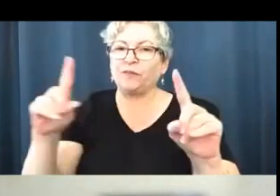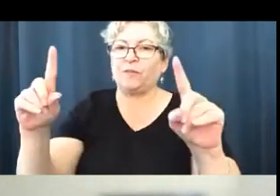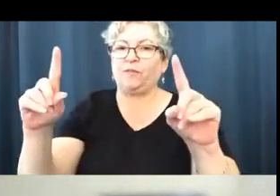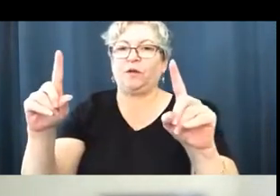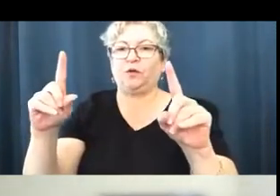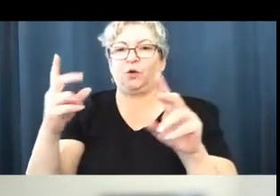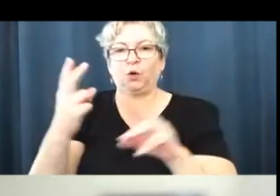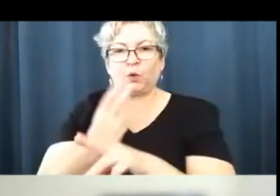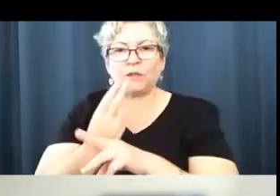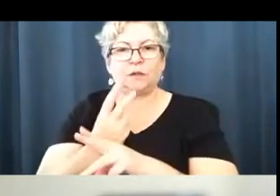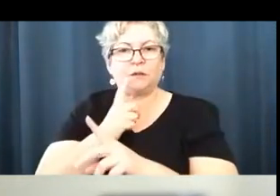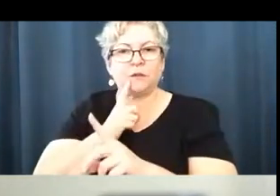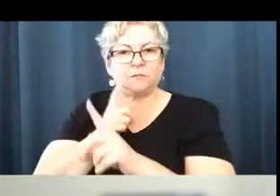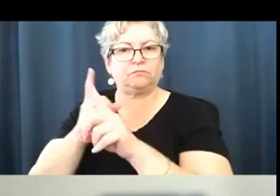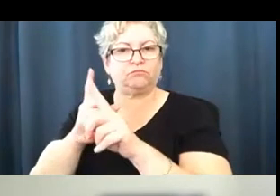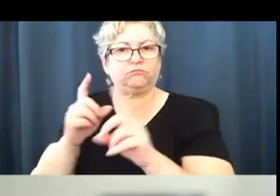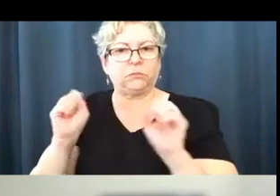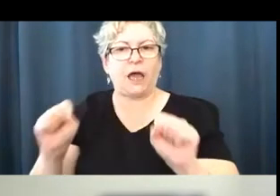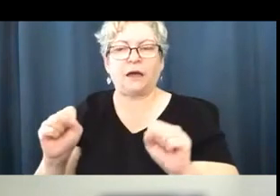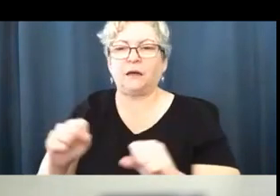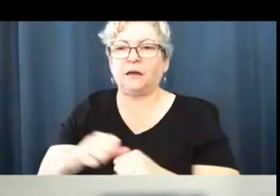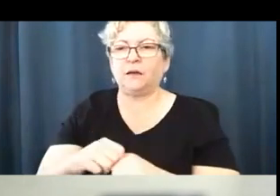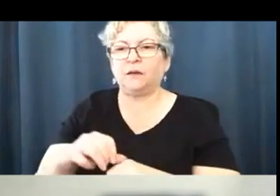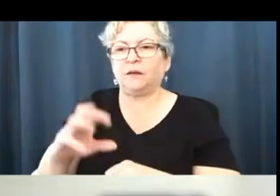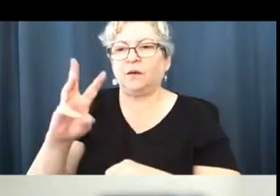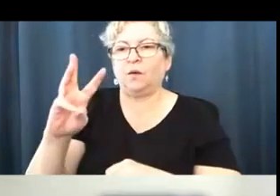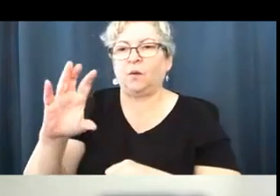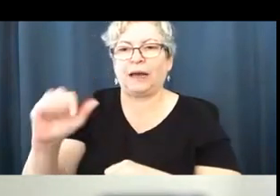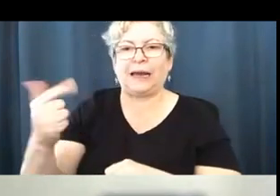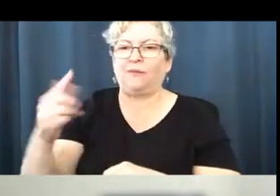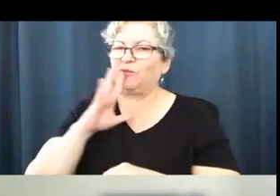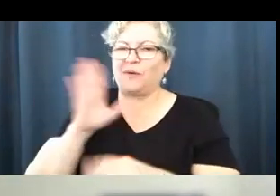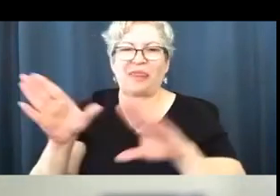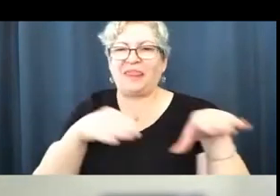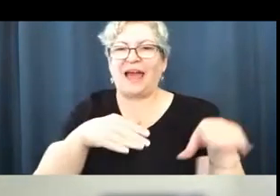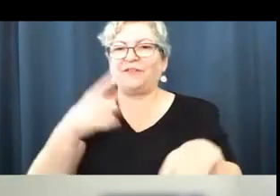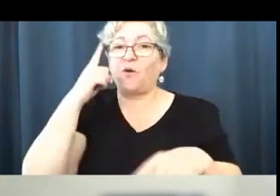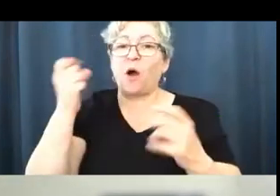So, I mentioned that WCAG is something we're not even gonna talk about. Because for a lot of organizations